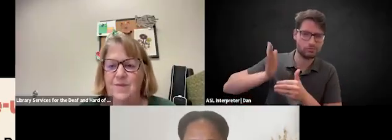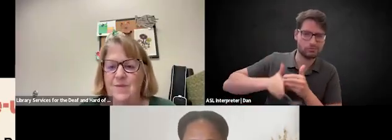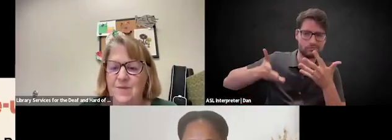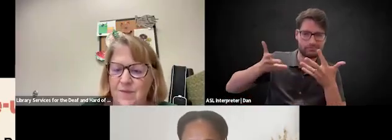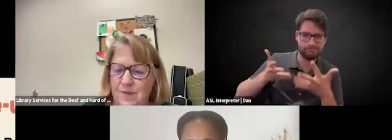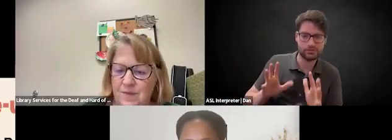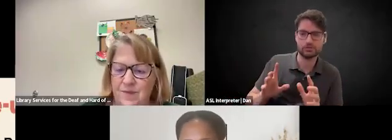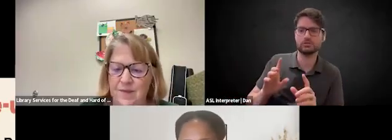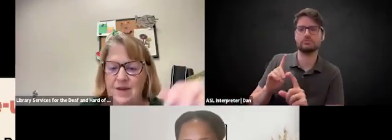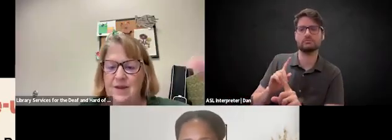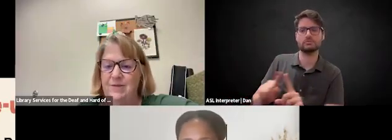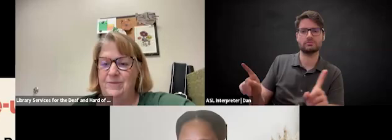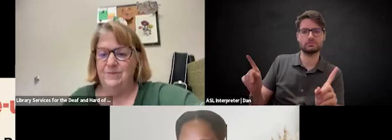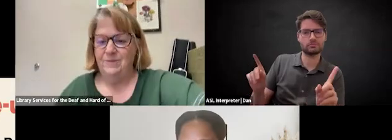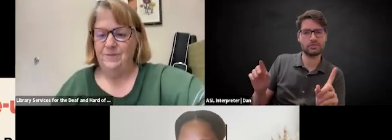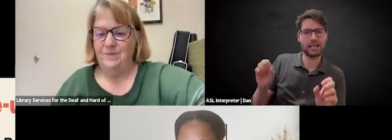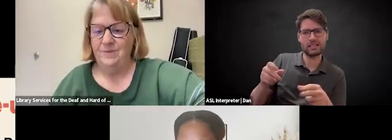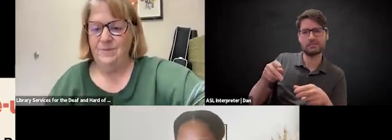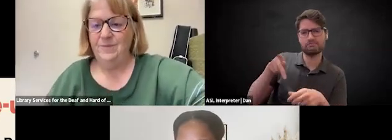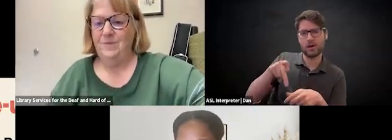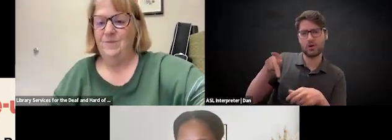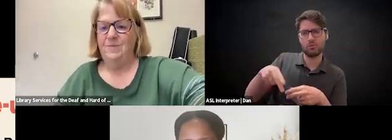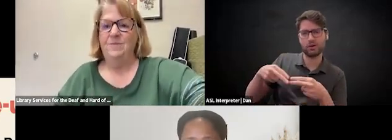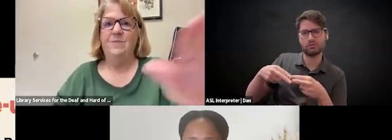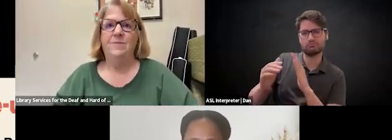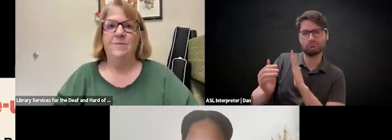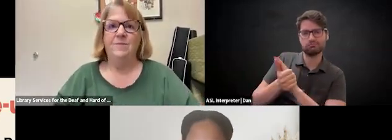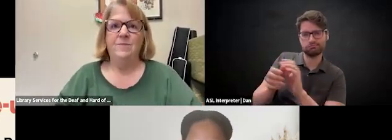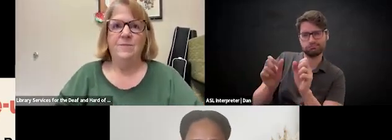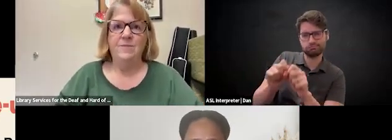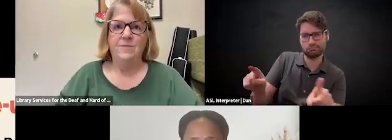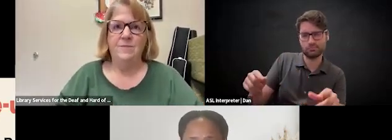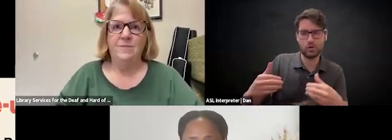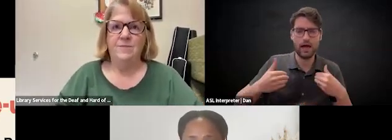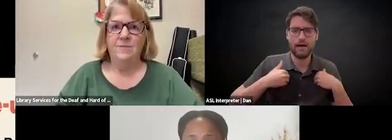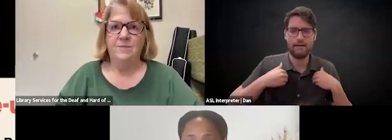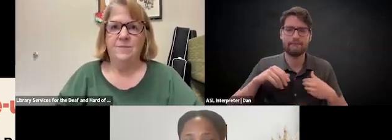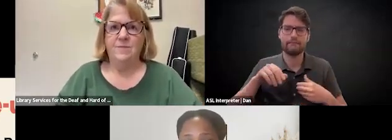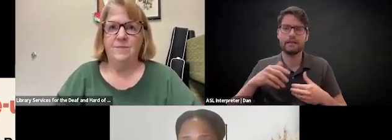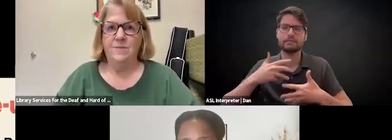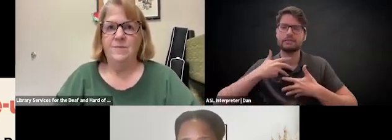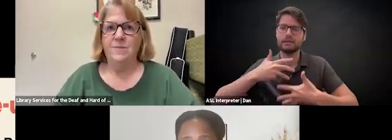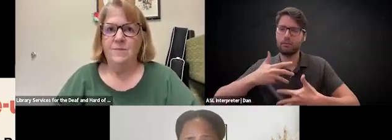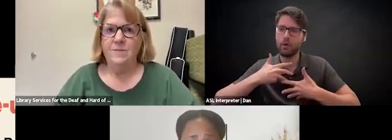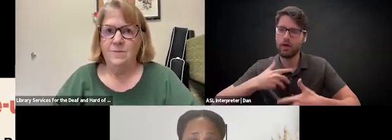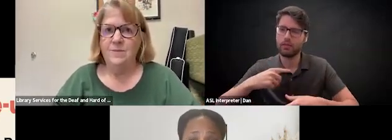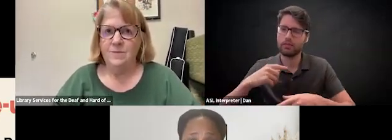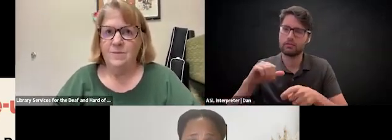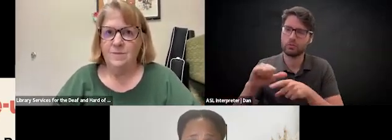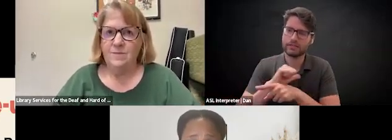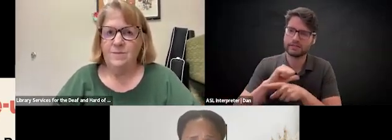But we have some, uh... tune-ups that you guys can do. You have deep breaths that you can do, noticing, being mindful.